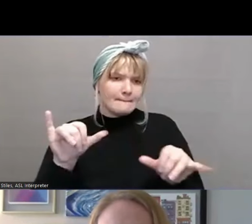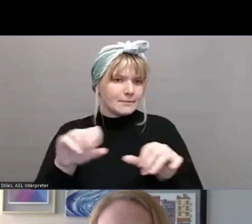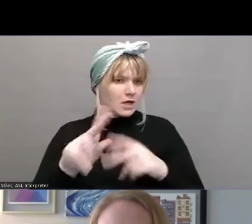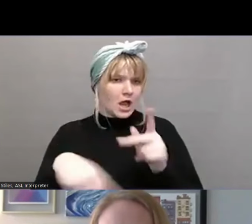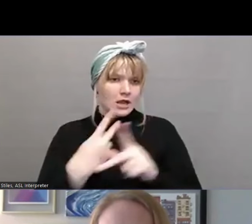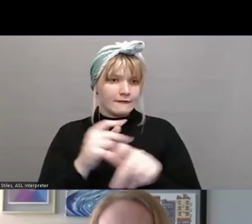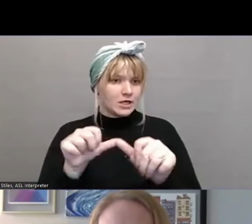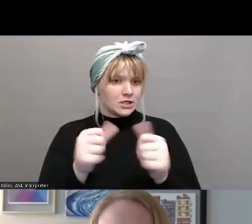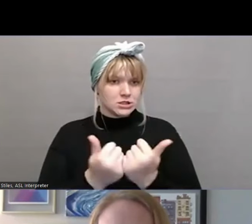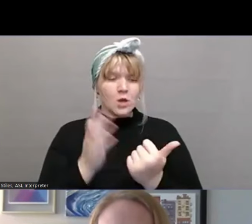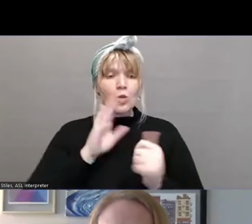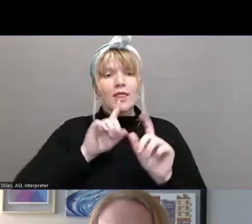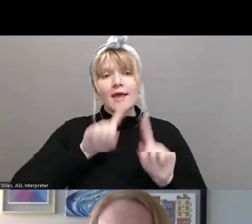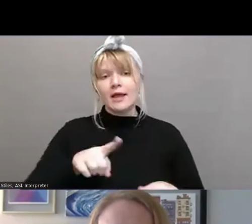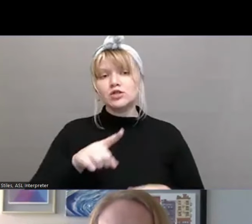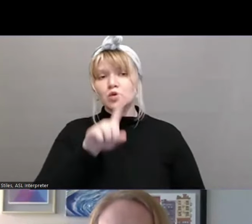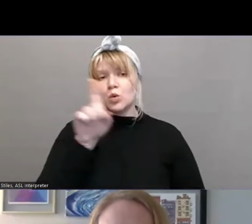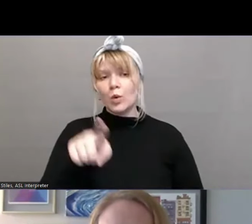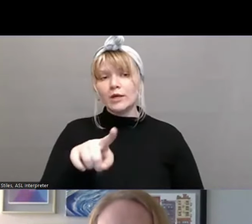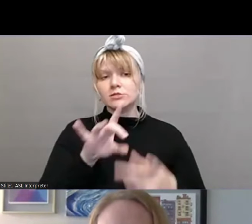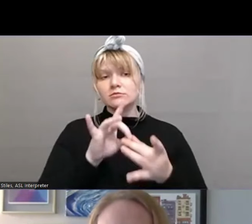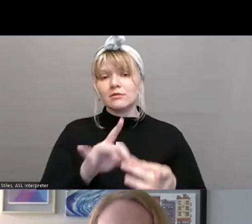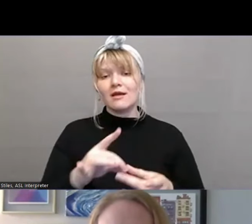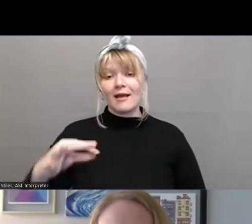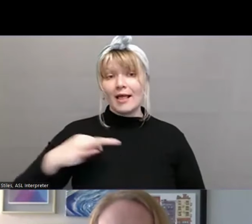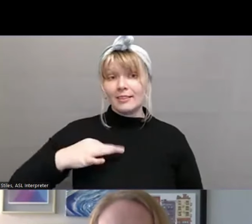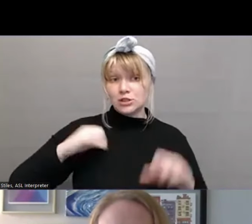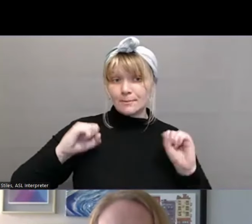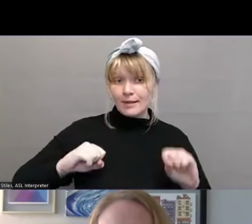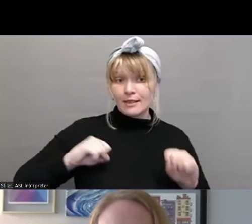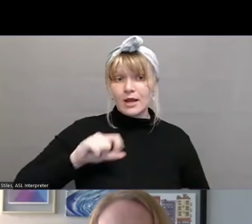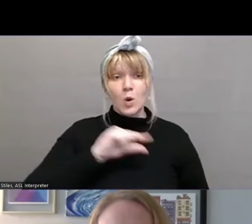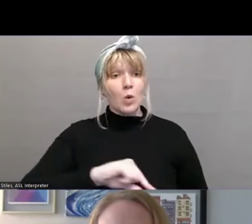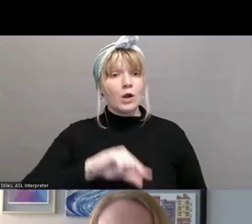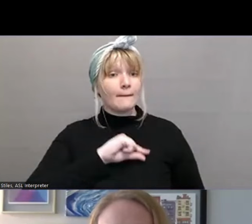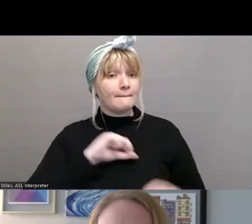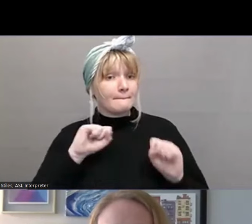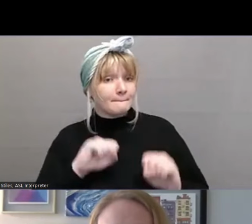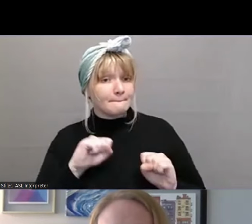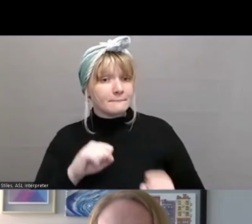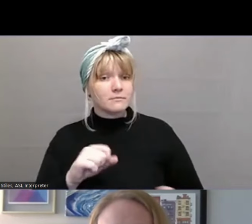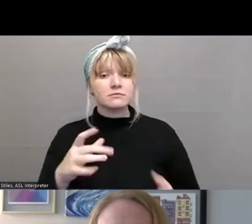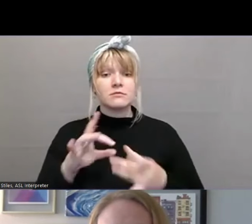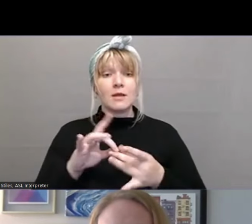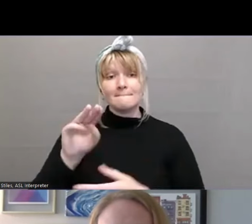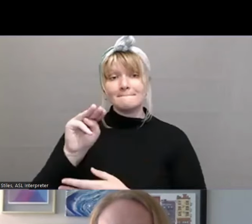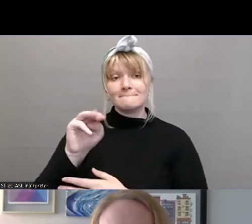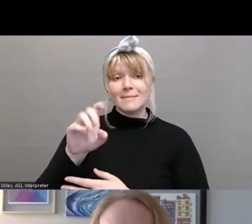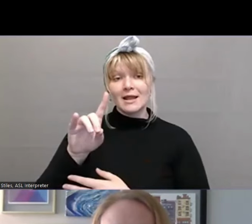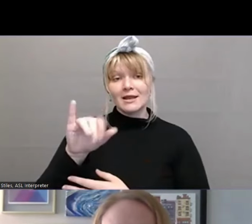related to eligibility for things like Medicaid, for denial for different things, even outside